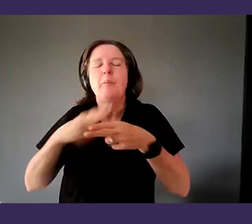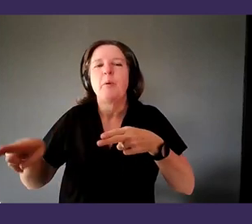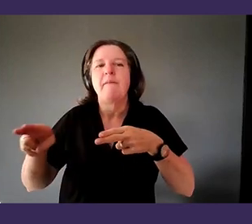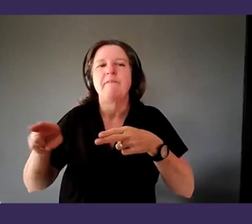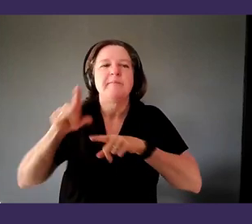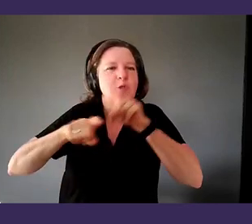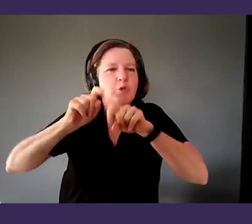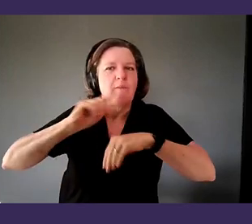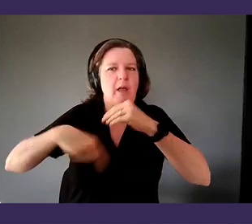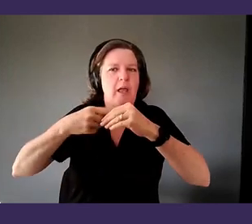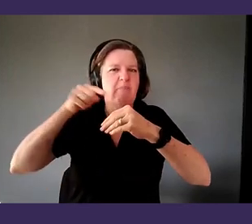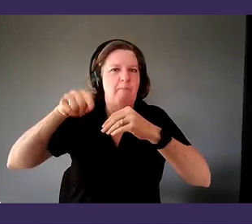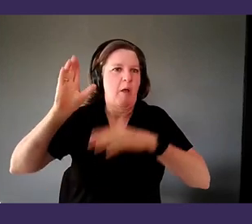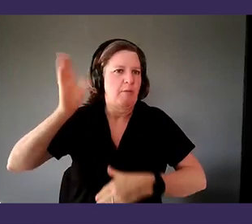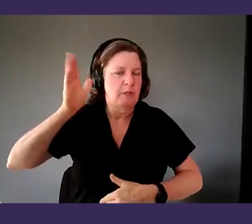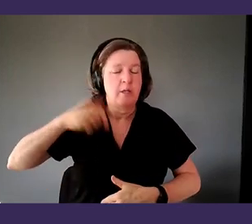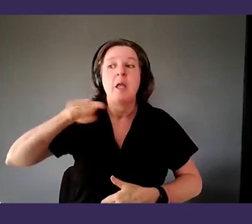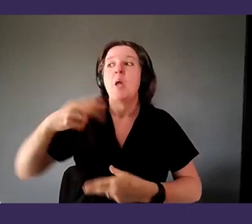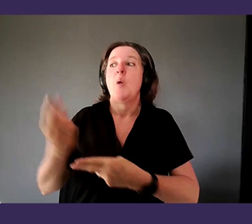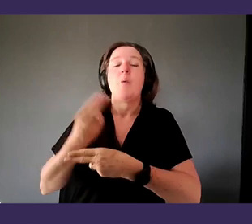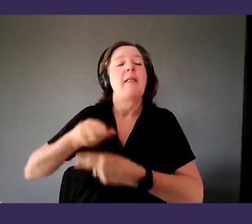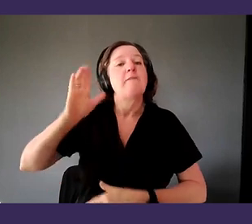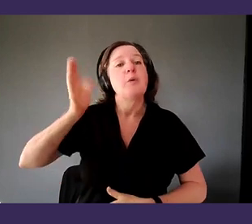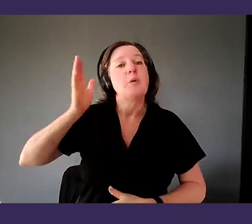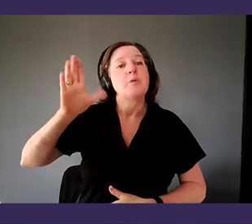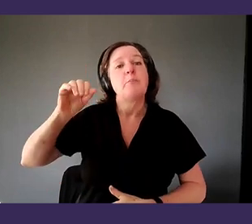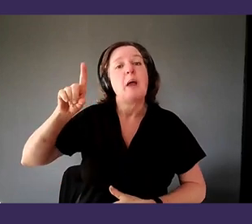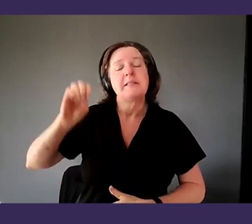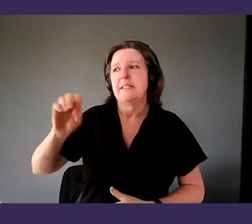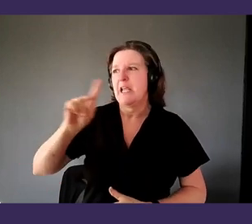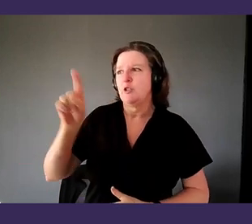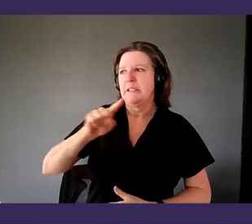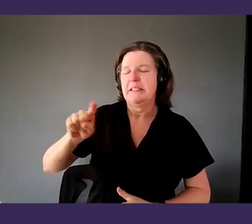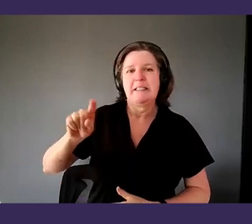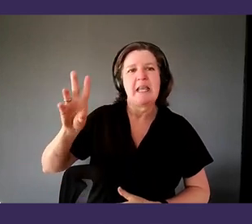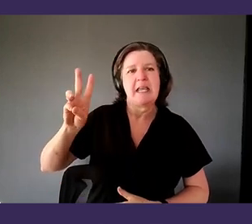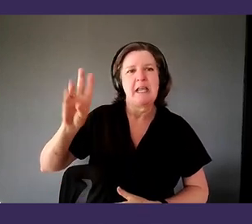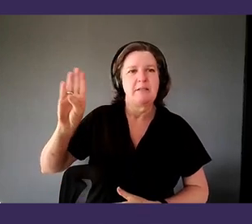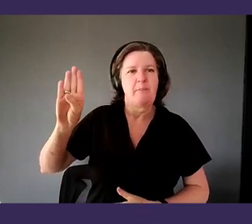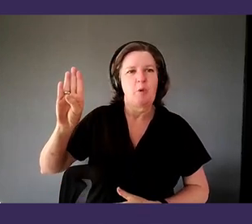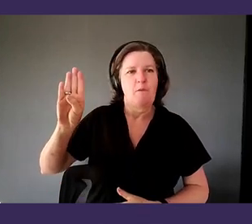And you'll need to use the presentation code ZW4 in order to access that survey.